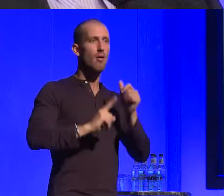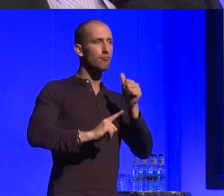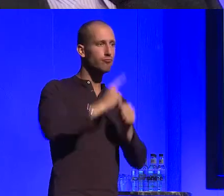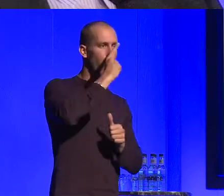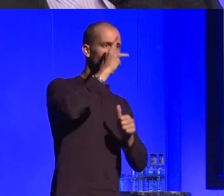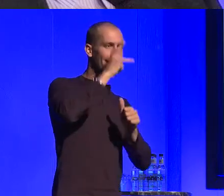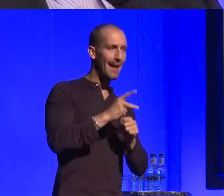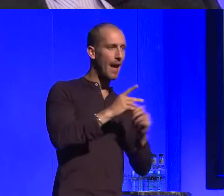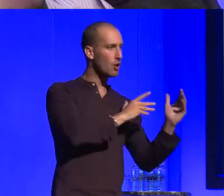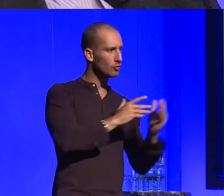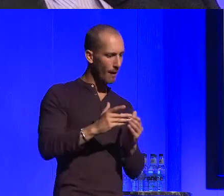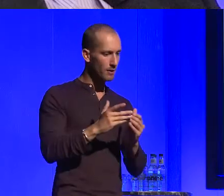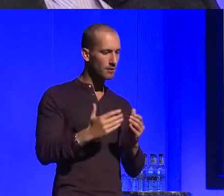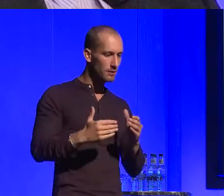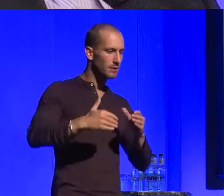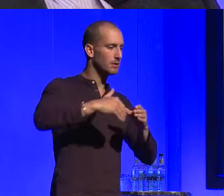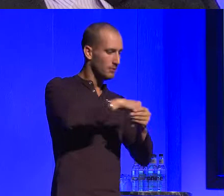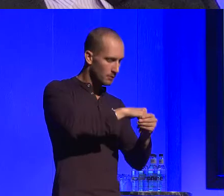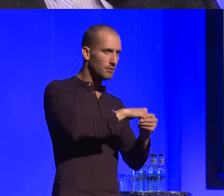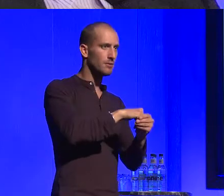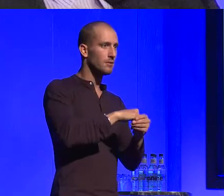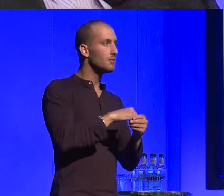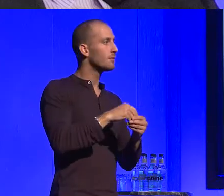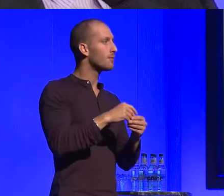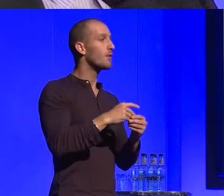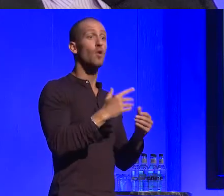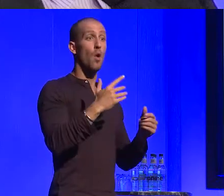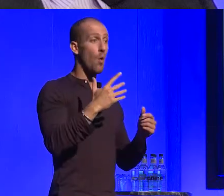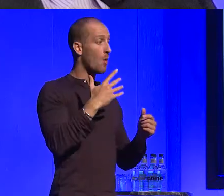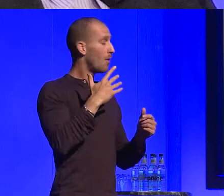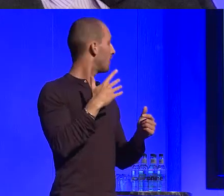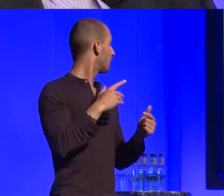so that people are not forced into emergency care out of hours, for instance, and so that